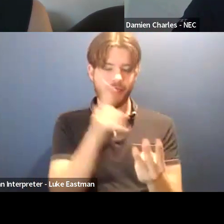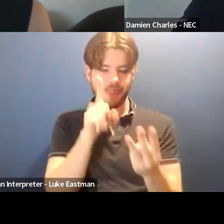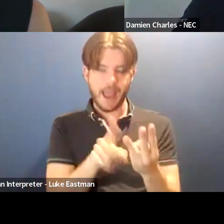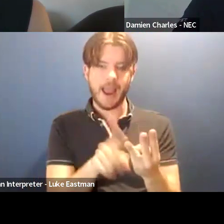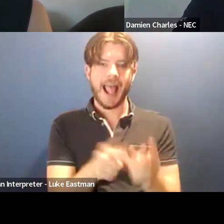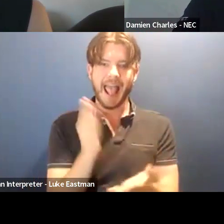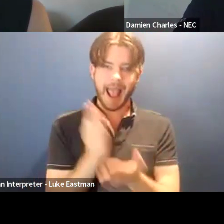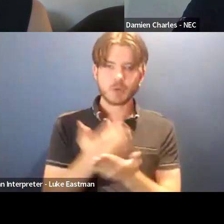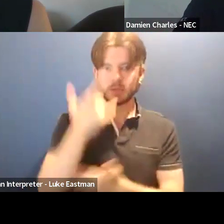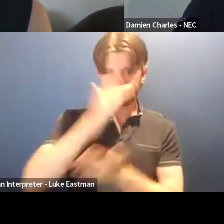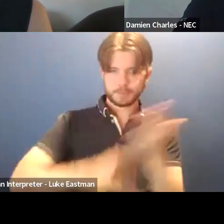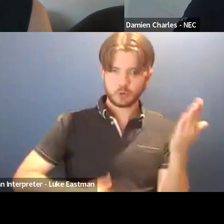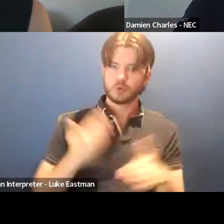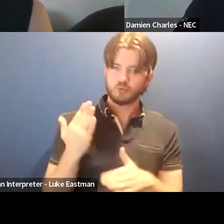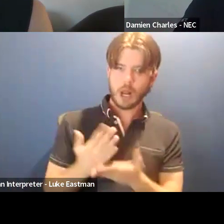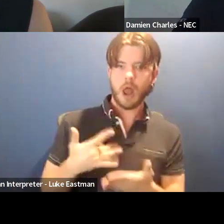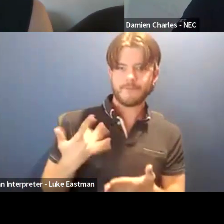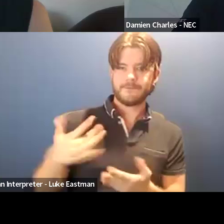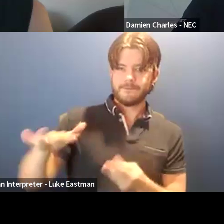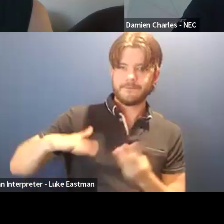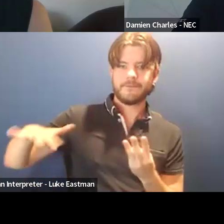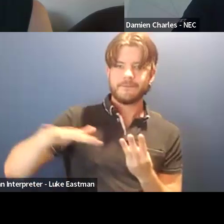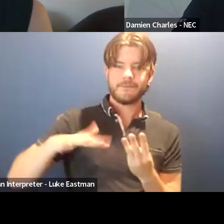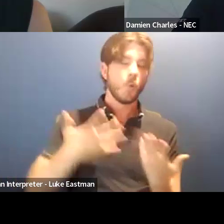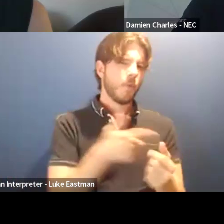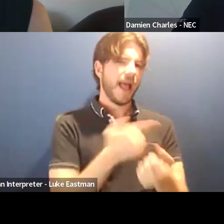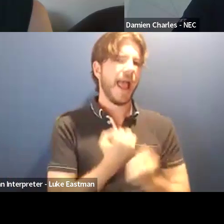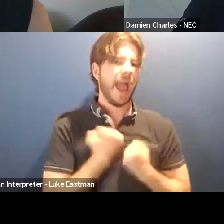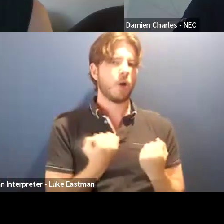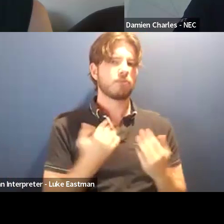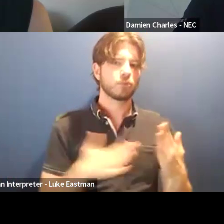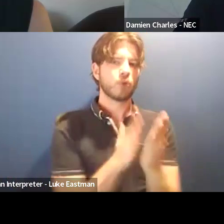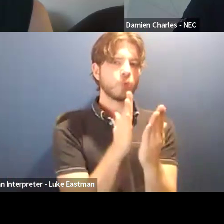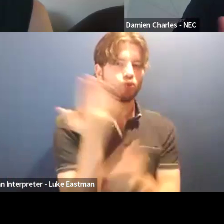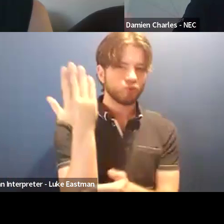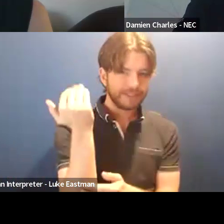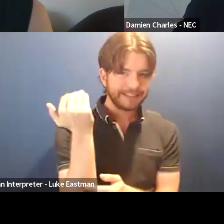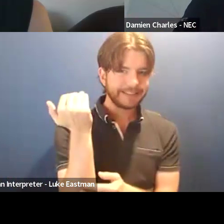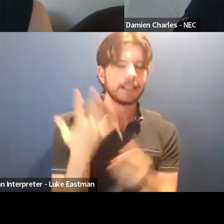program and that's very much the approach that we've taken recently